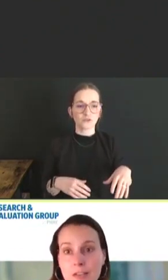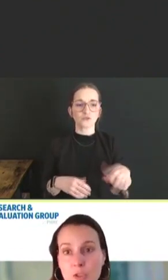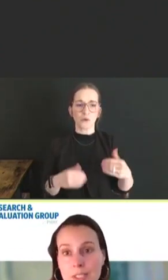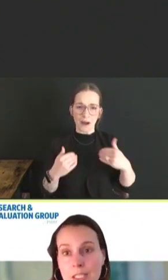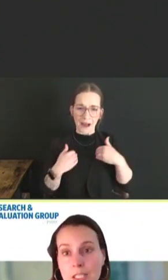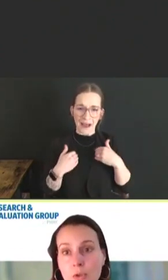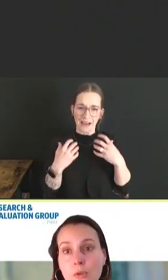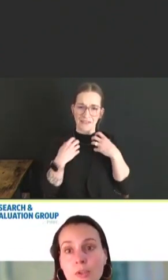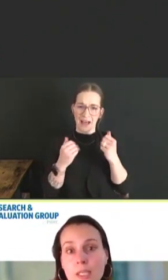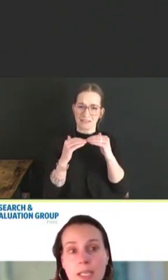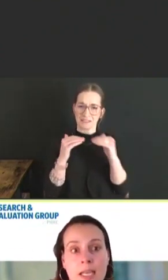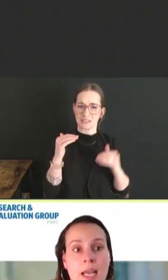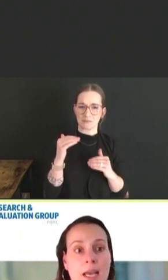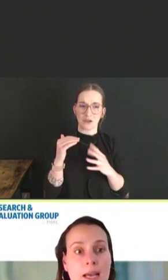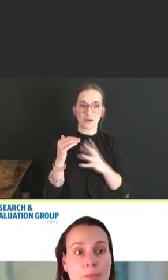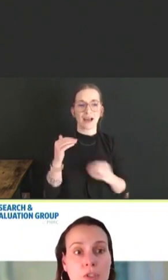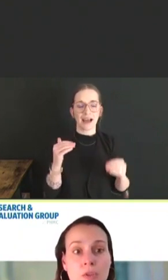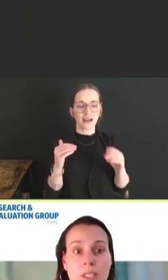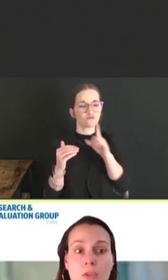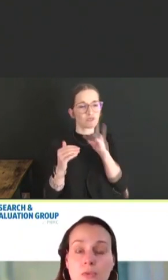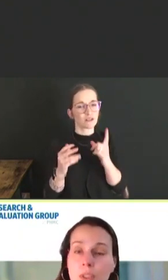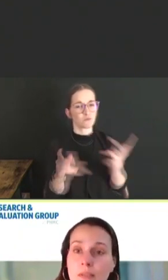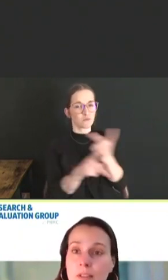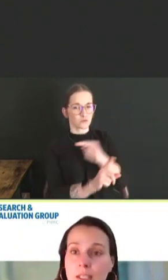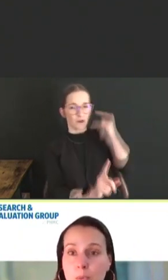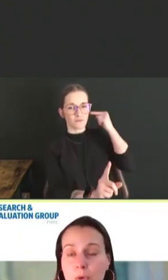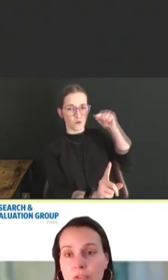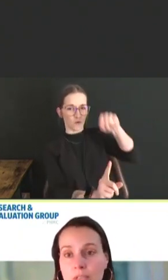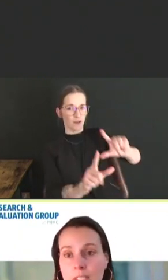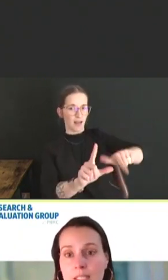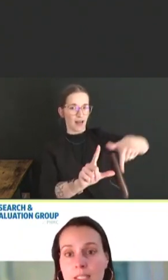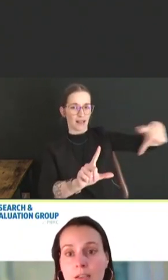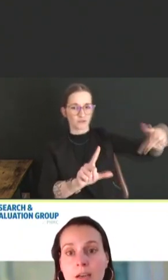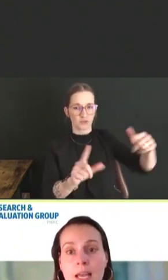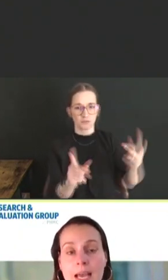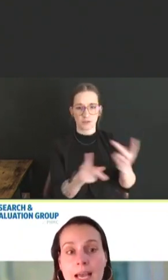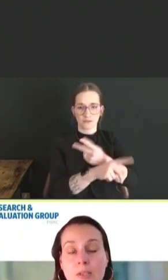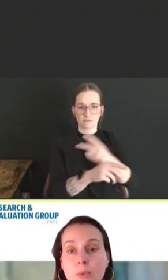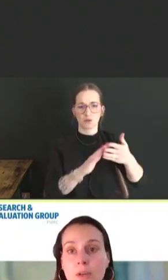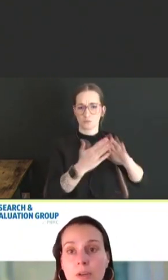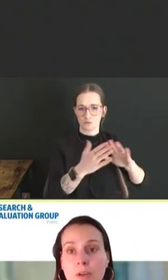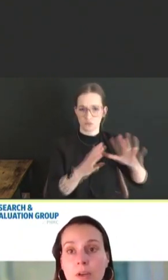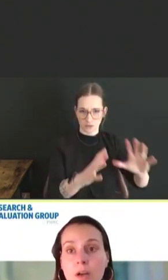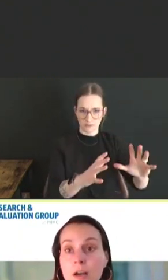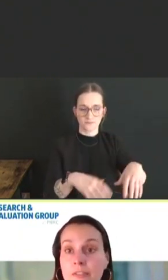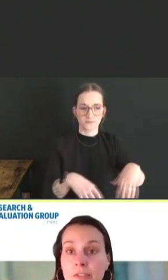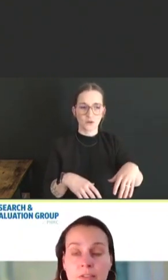the LGBTQ community. So, this is really, really important for us to consider as we're offering